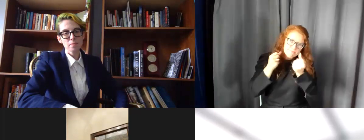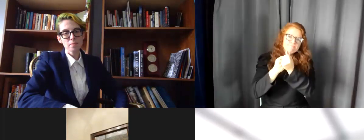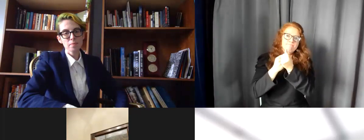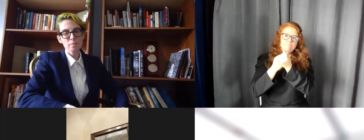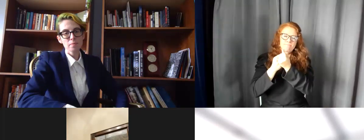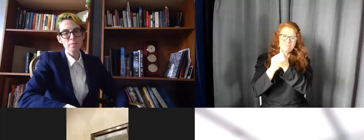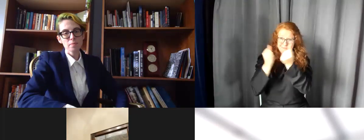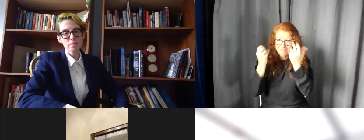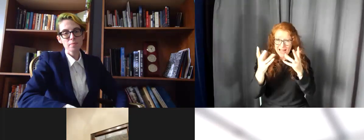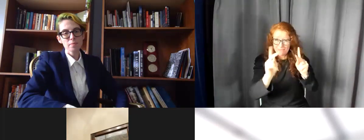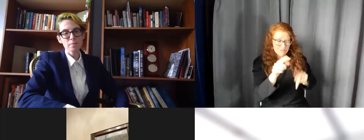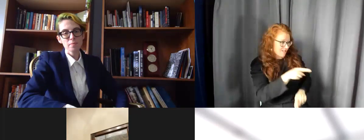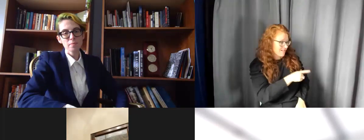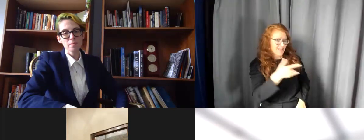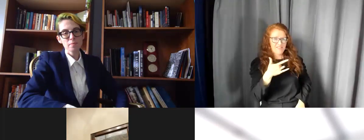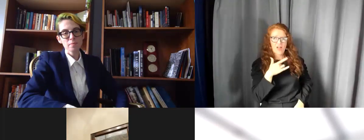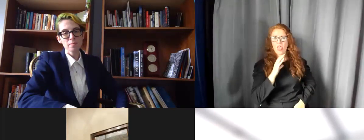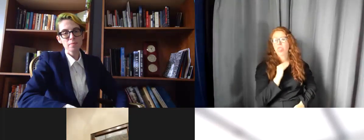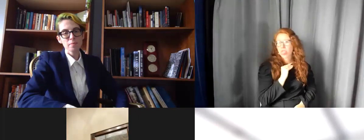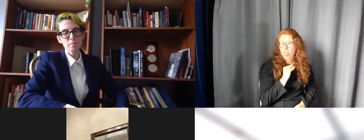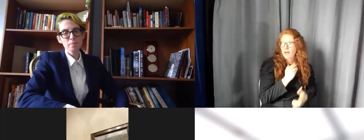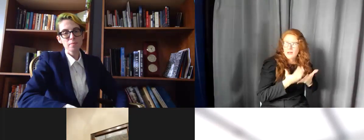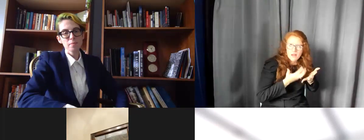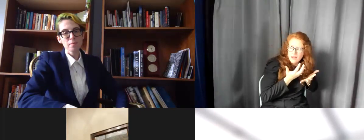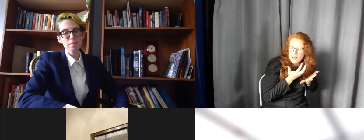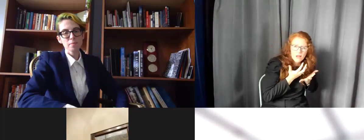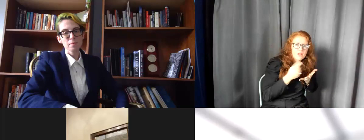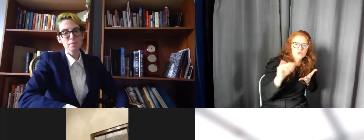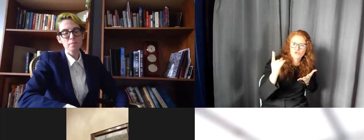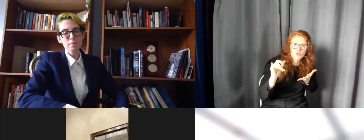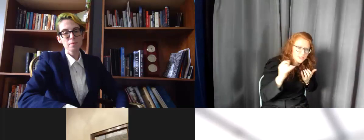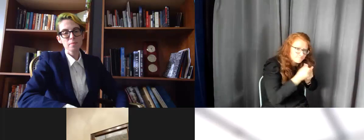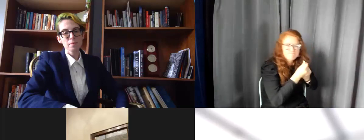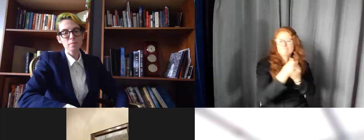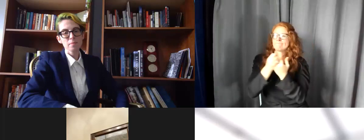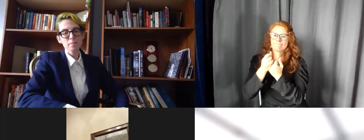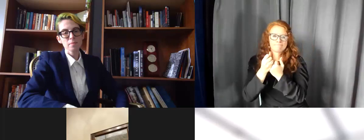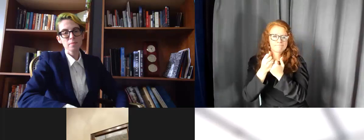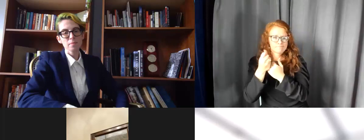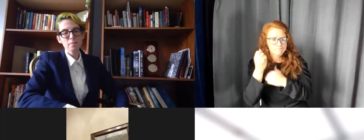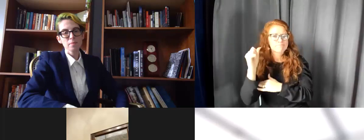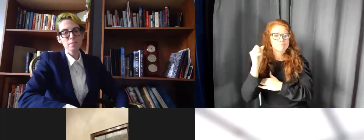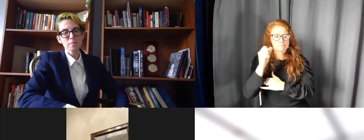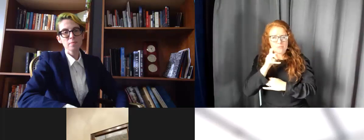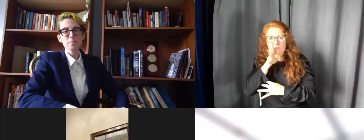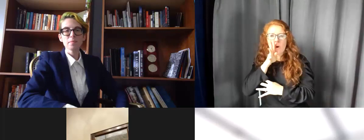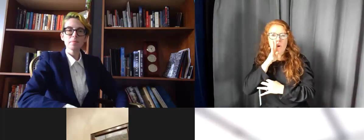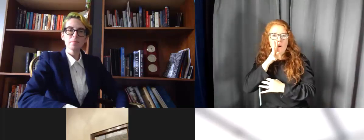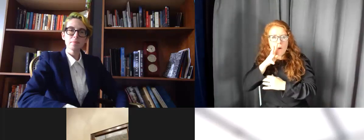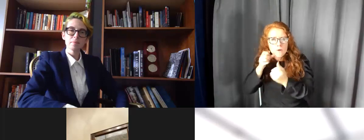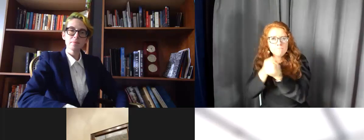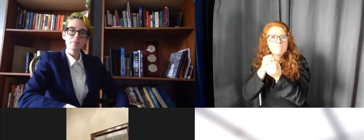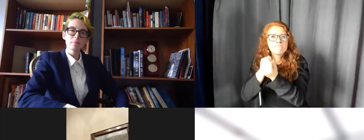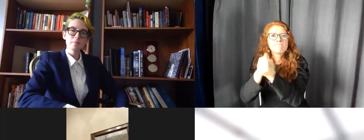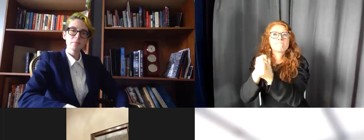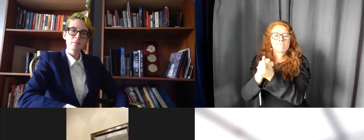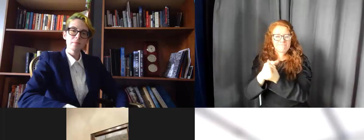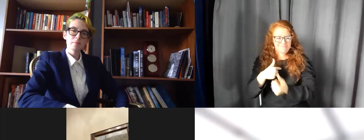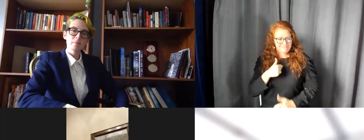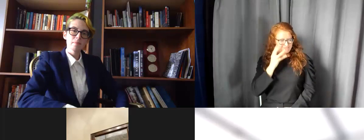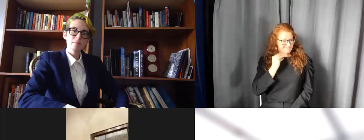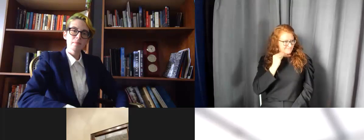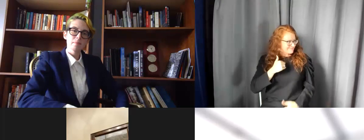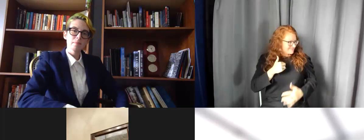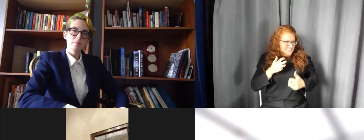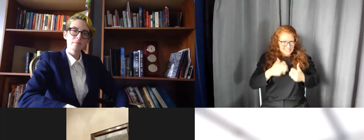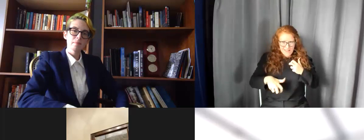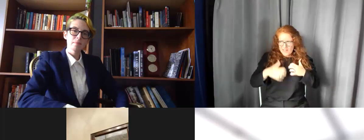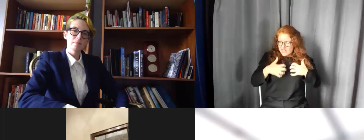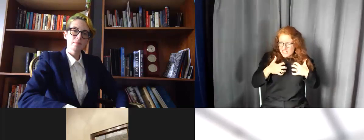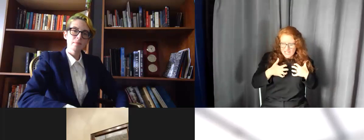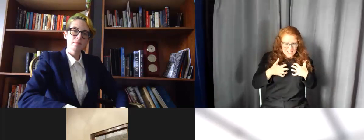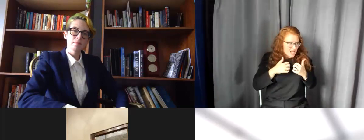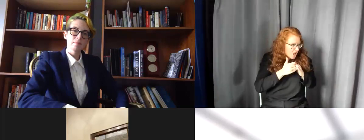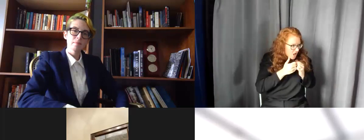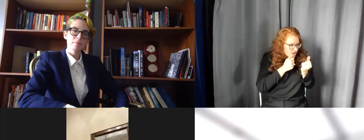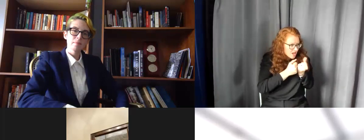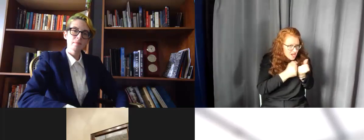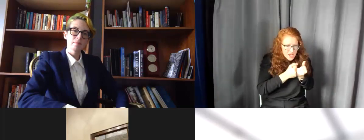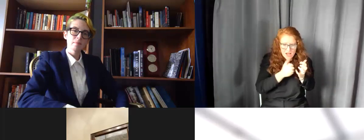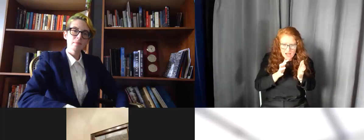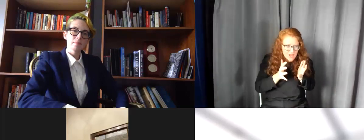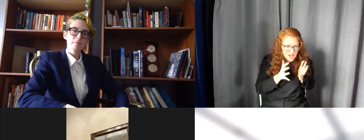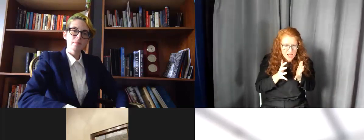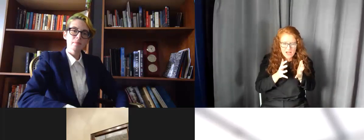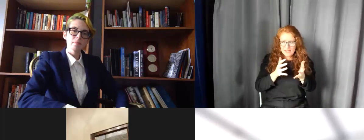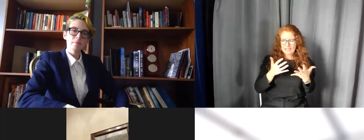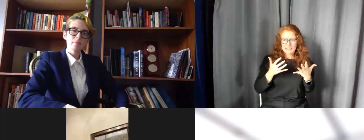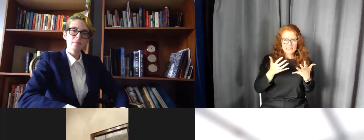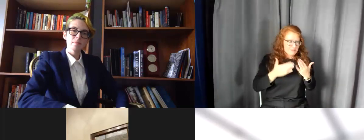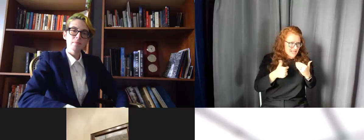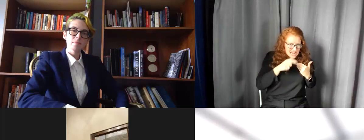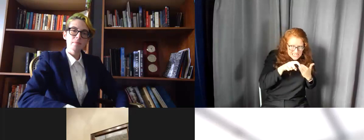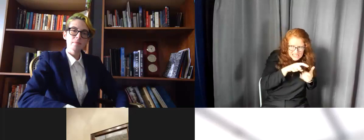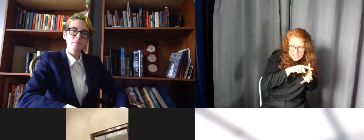Grace: and a lot of times I feel as a person with the disability it can be hard to advocate for what you need a lot of times you can. People can make it feel like the things that you need might be some sort of